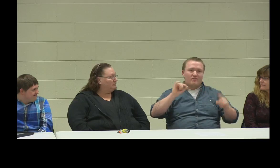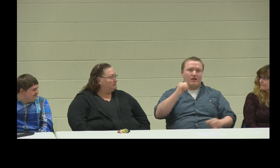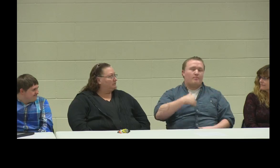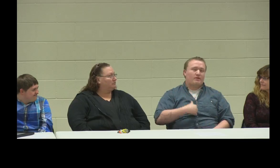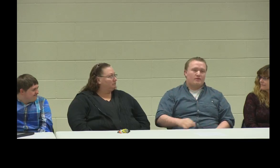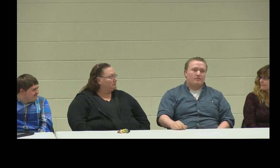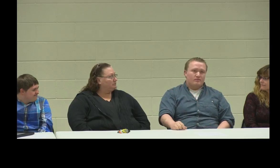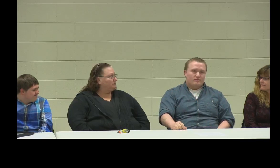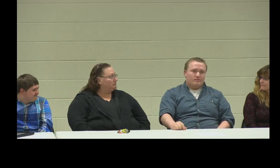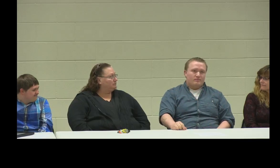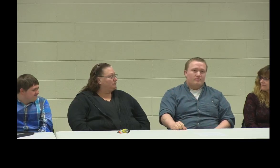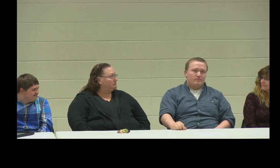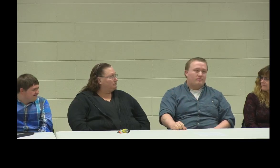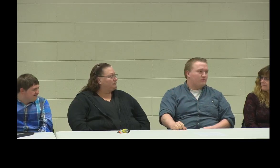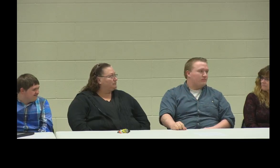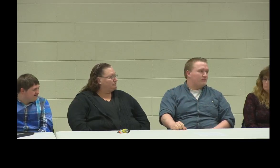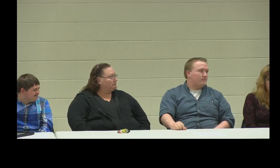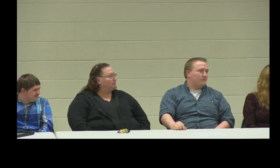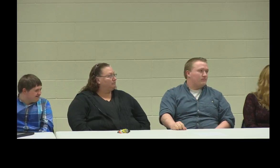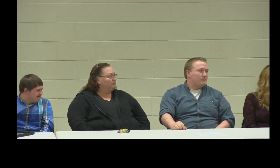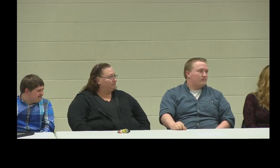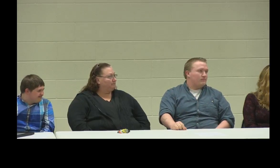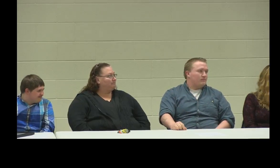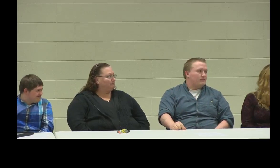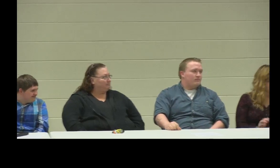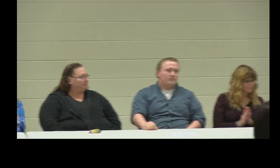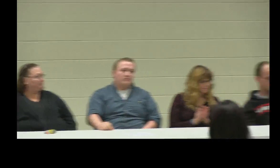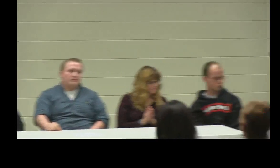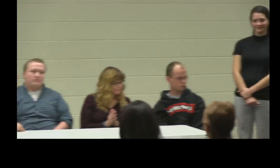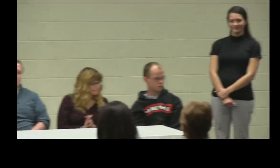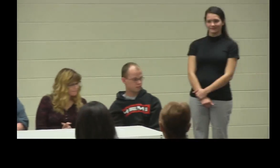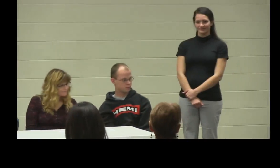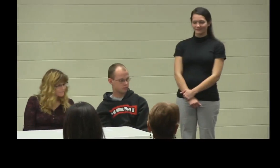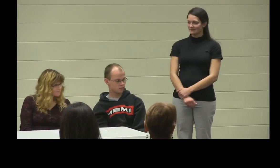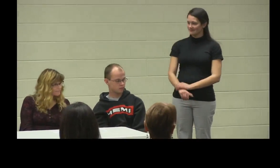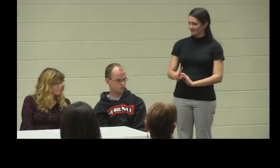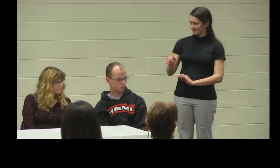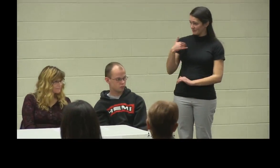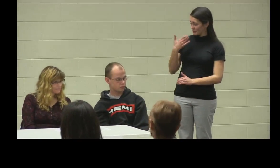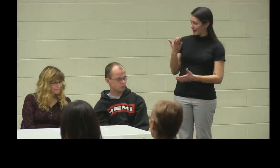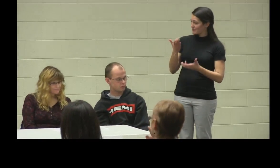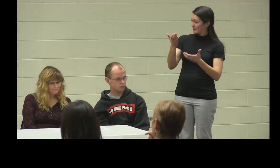You will be successful like I am! Tina do you have any recommendations for parents,